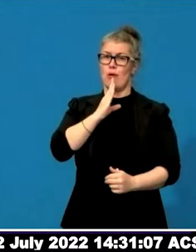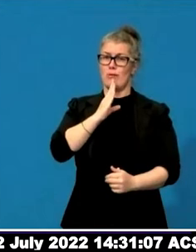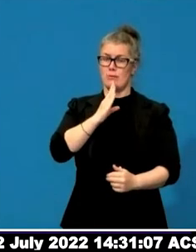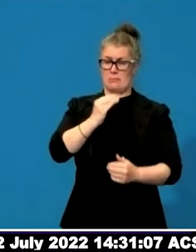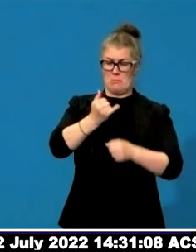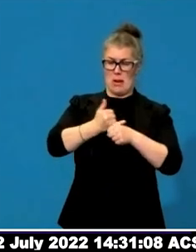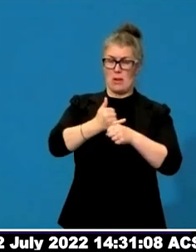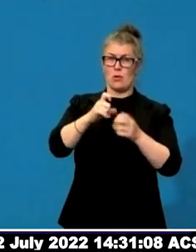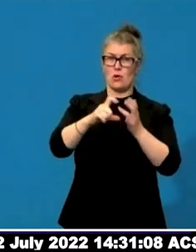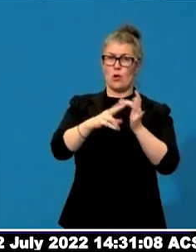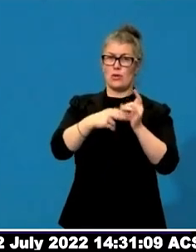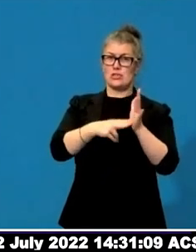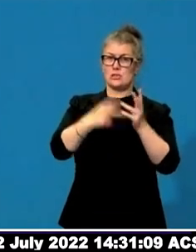That's fine.